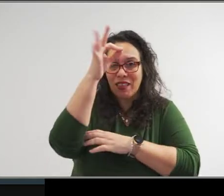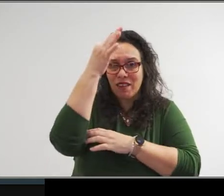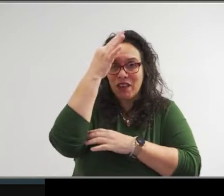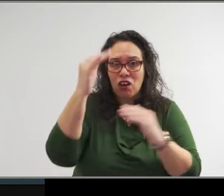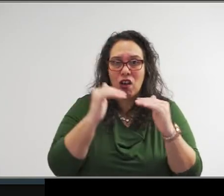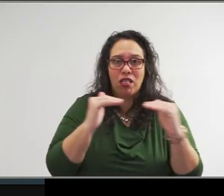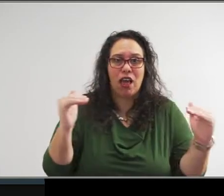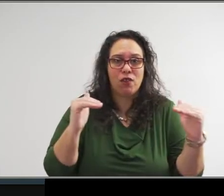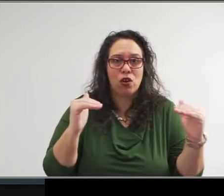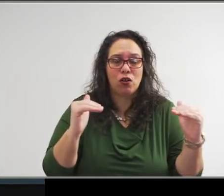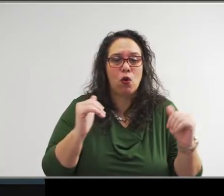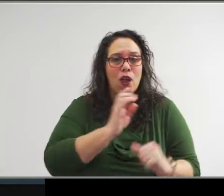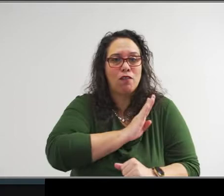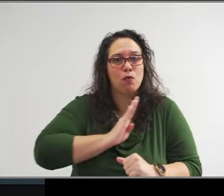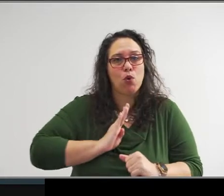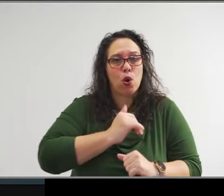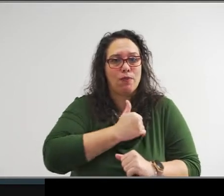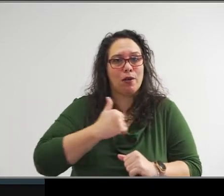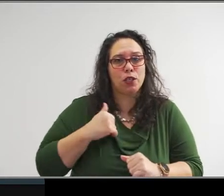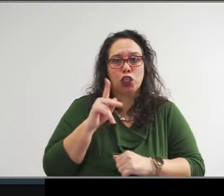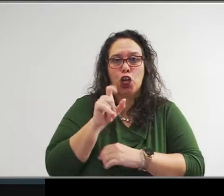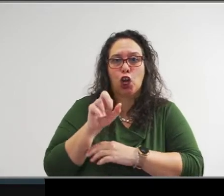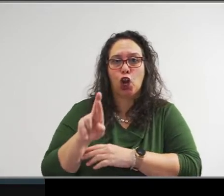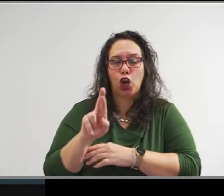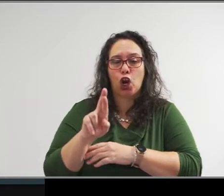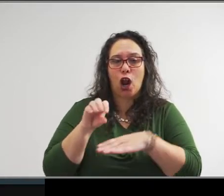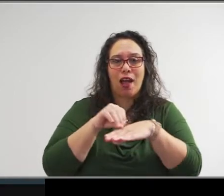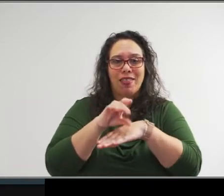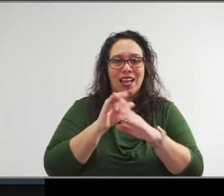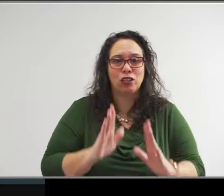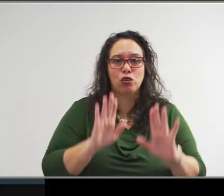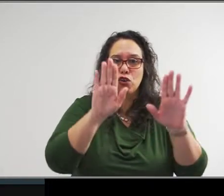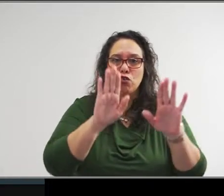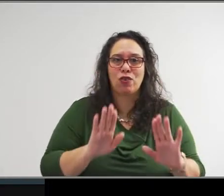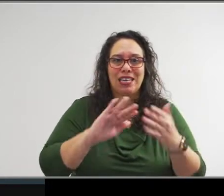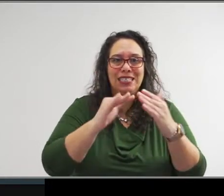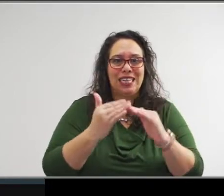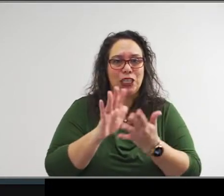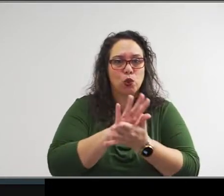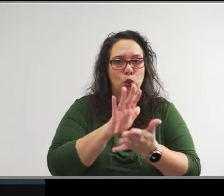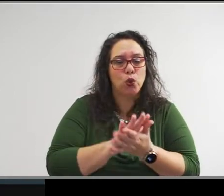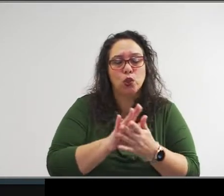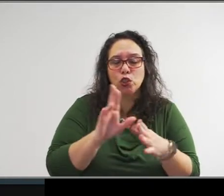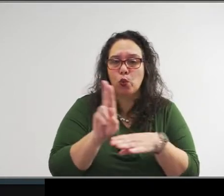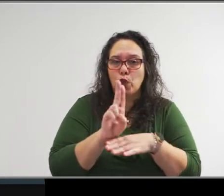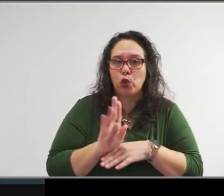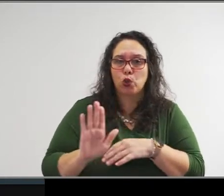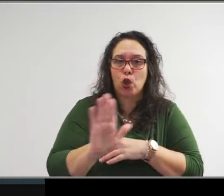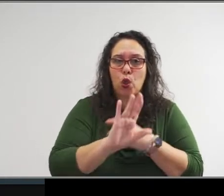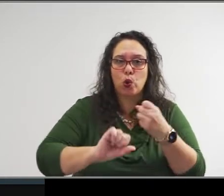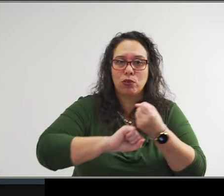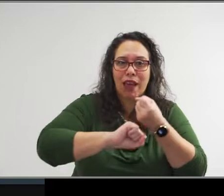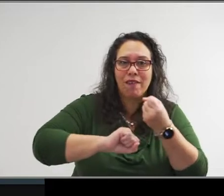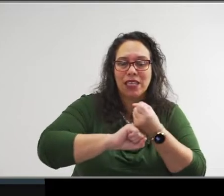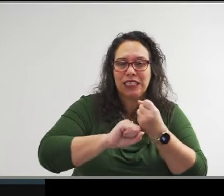We have board members, board member Kerr sits on the council of great city schools. We're able to use some of those advocacy efforts to return